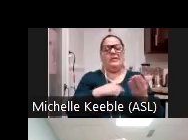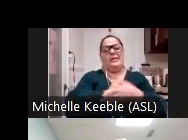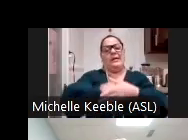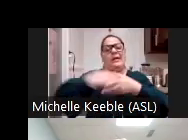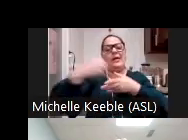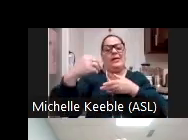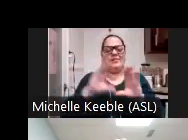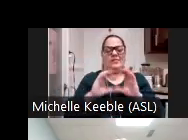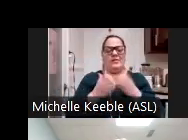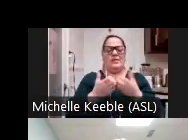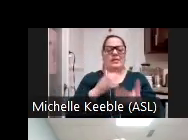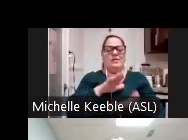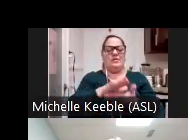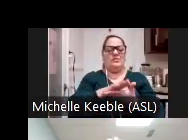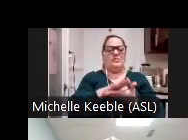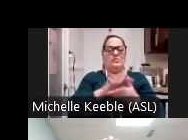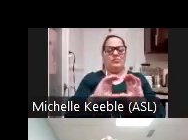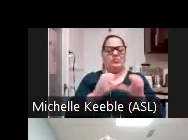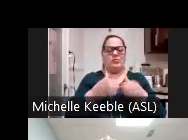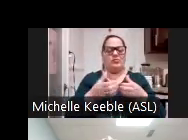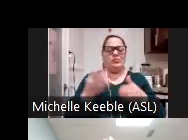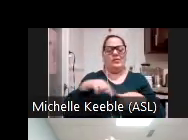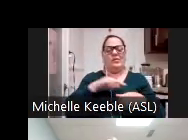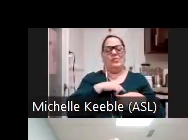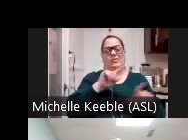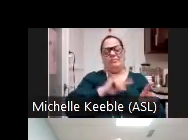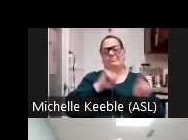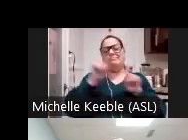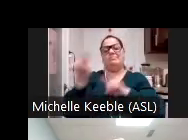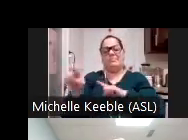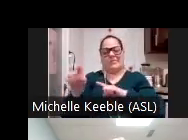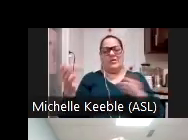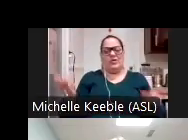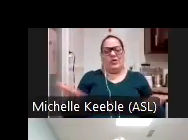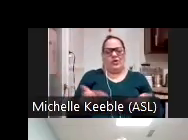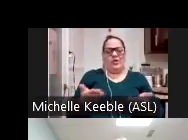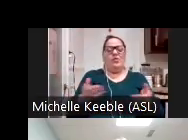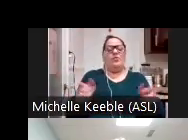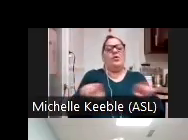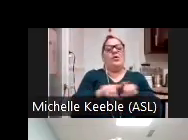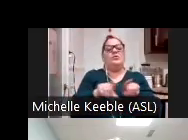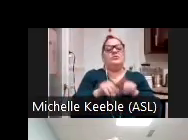into conversation. And in keeping with that, we invite our ASL interpreter to participate fully,